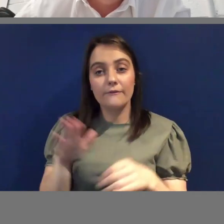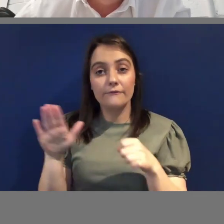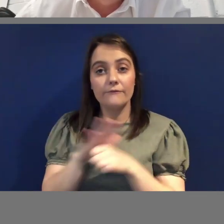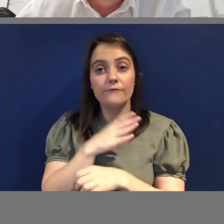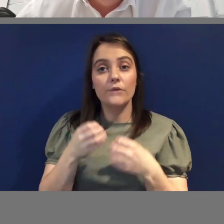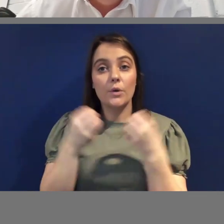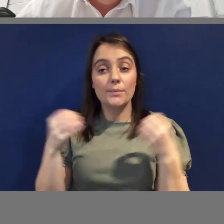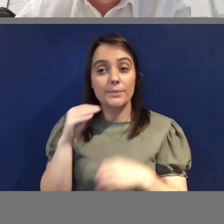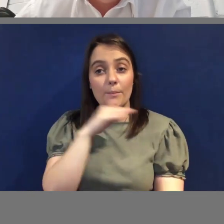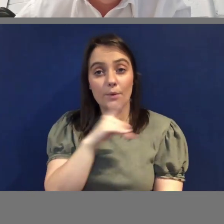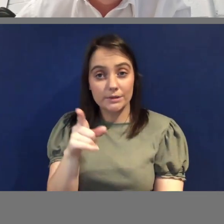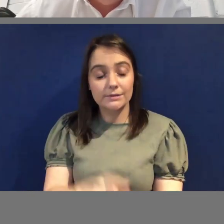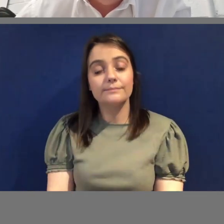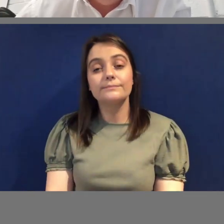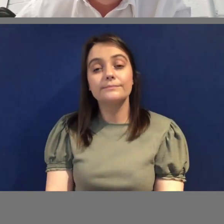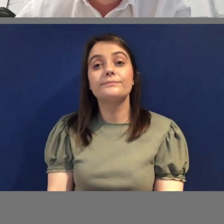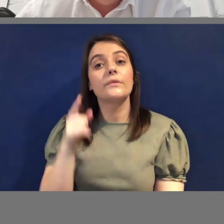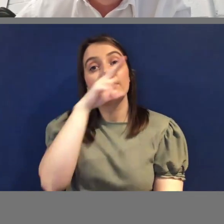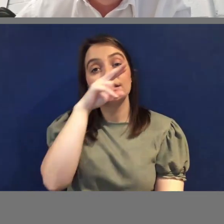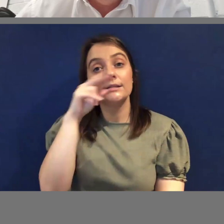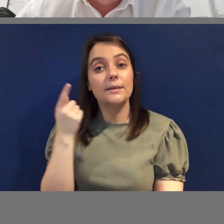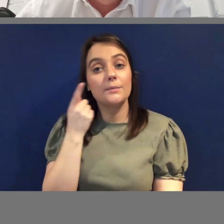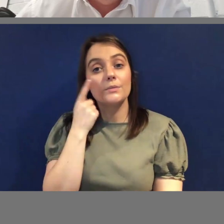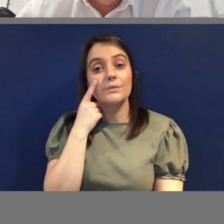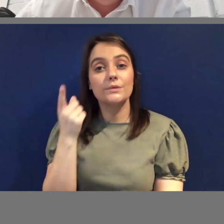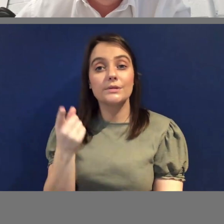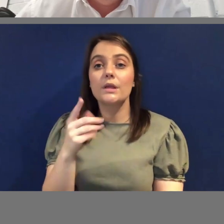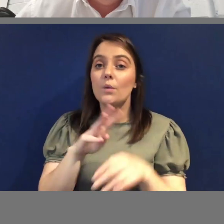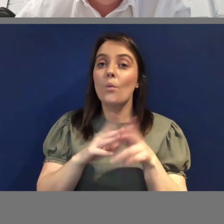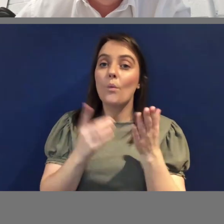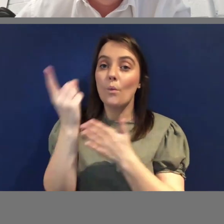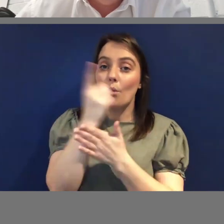really important. In this example here you've got where well-designed manifestations you've got